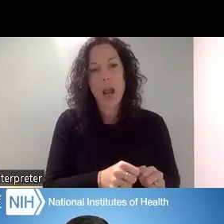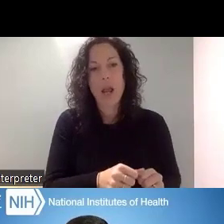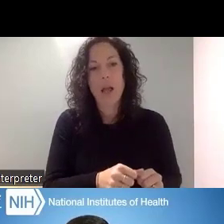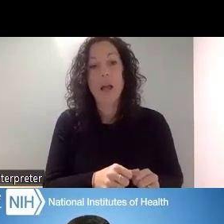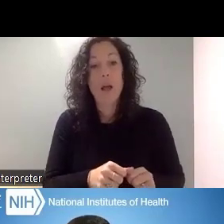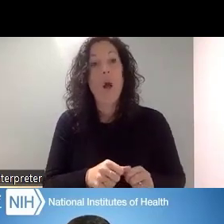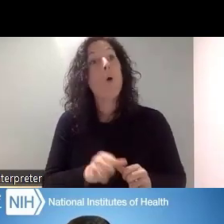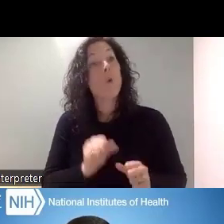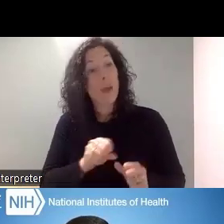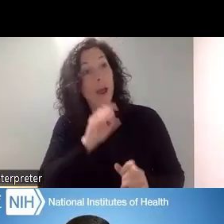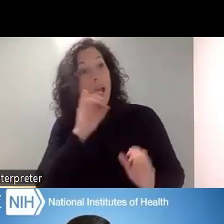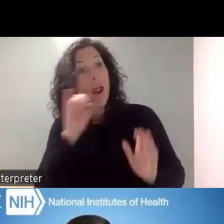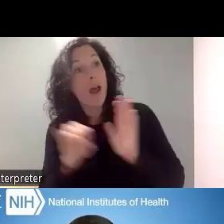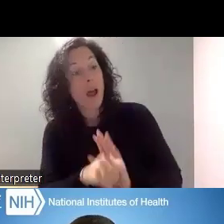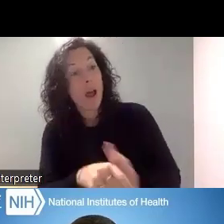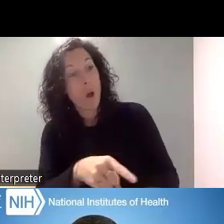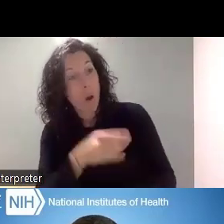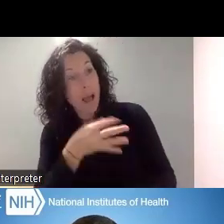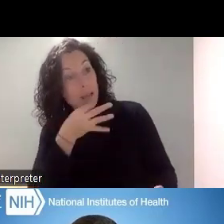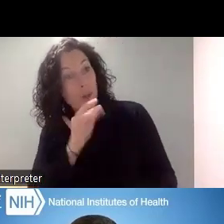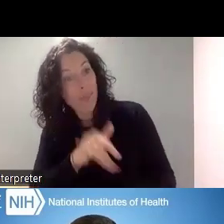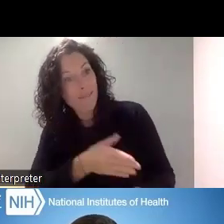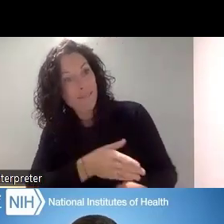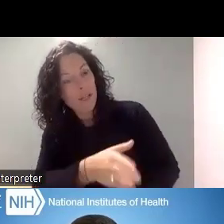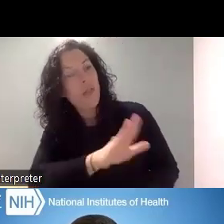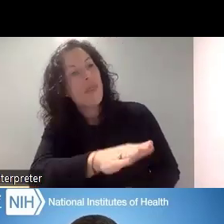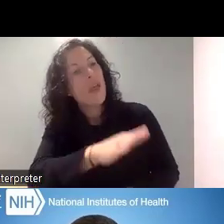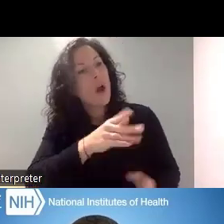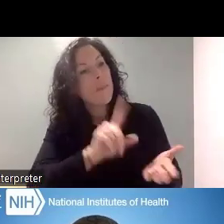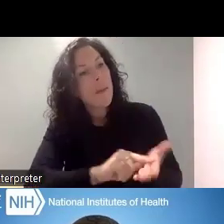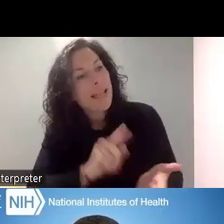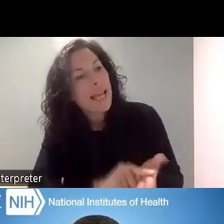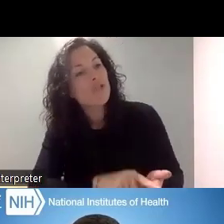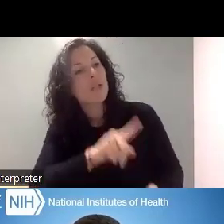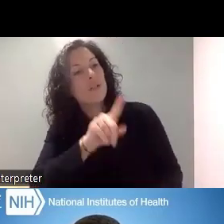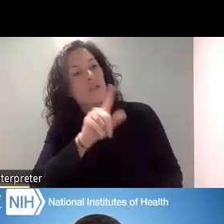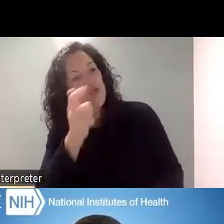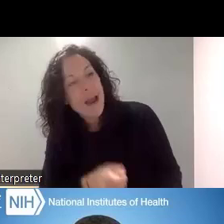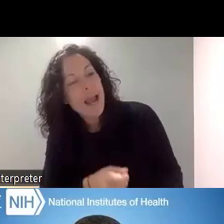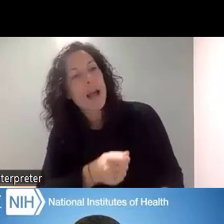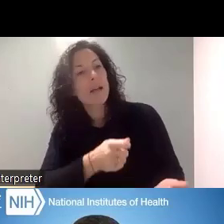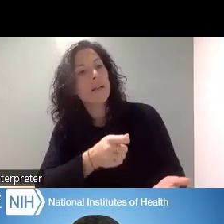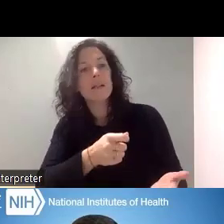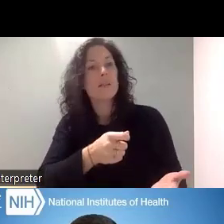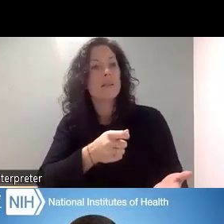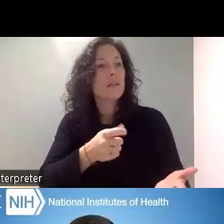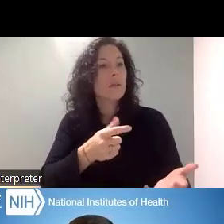so you can see their publications, their grants and even the study sections that reviewed those grants, and that will help you